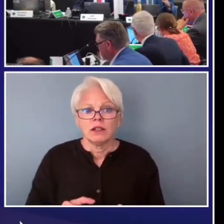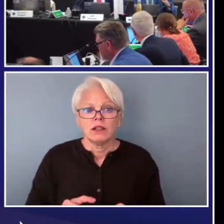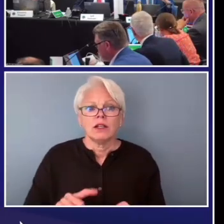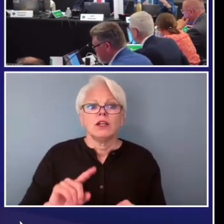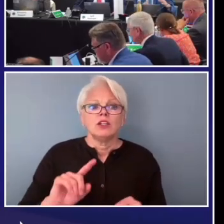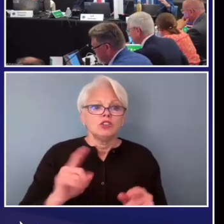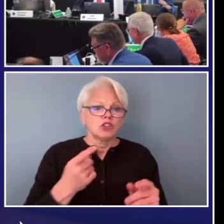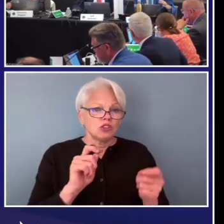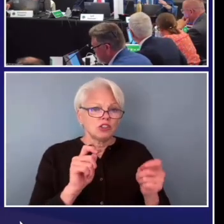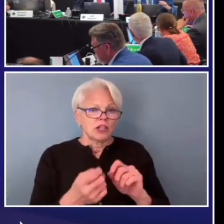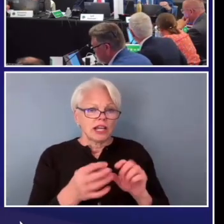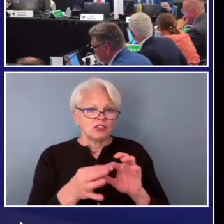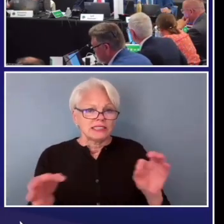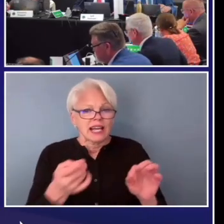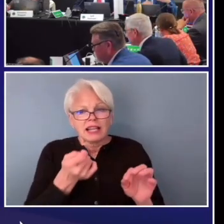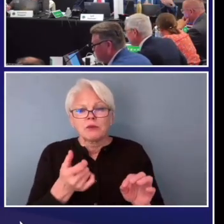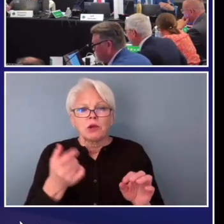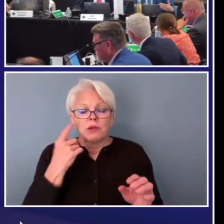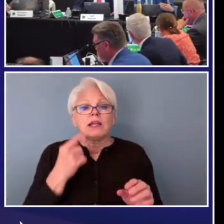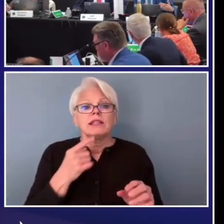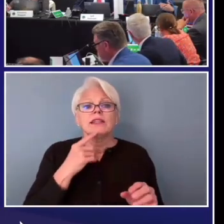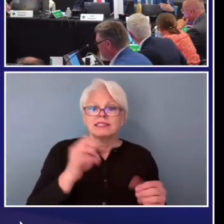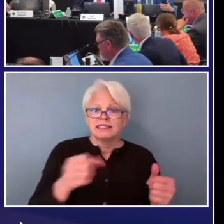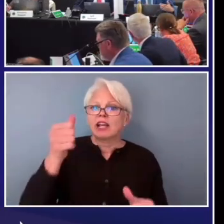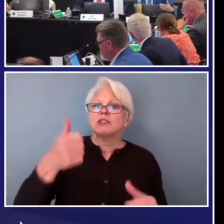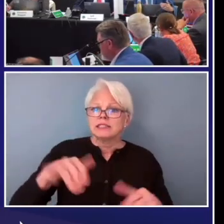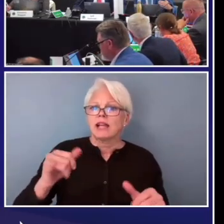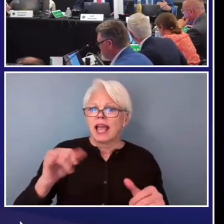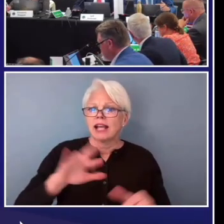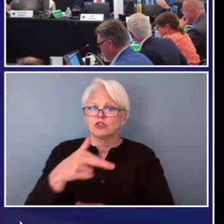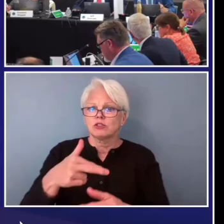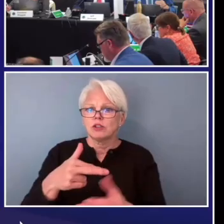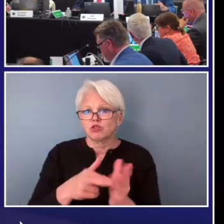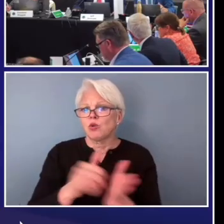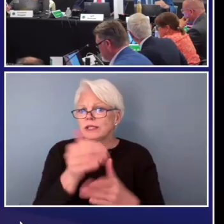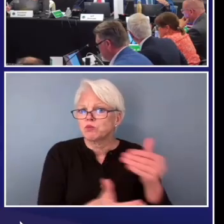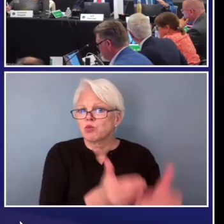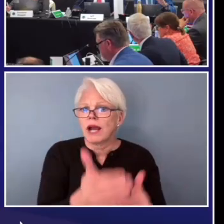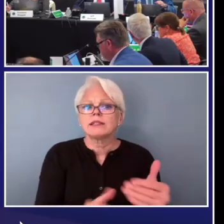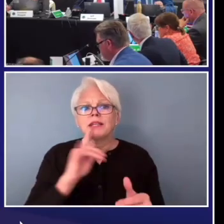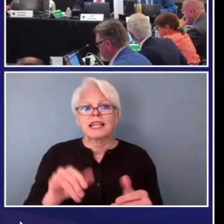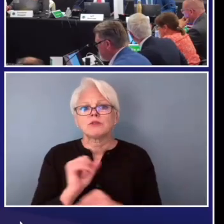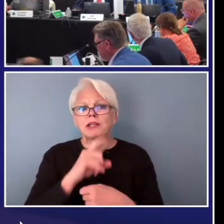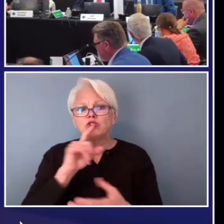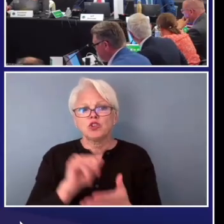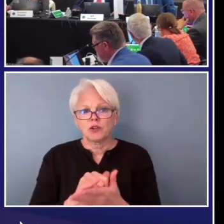We think that this covers that. So the secretary does still have a role in the process, but that role is just to make sure that the change is not for one of these purposes,